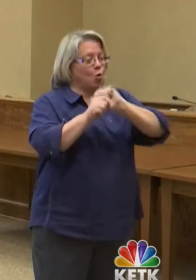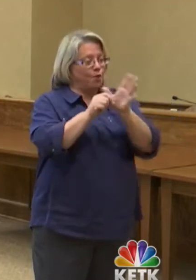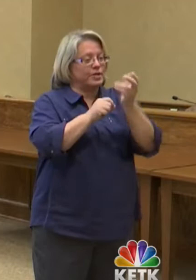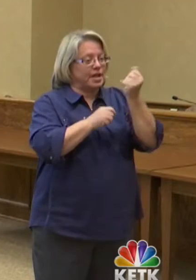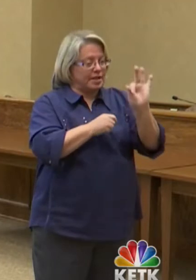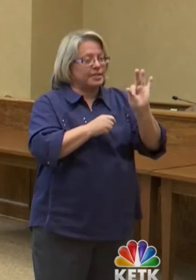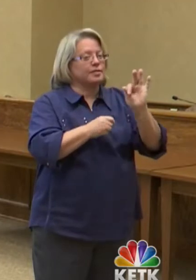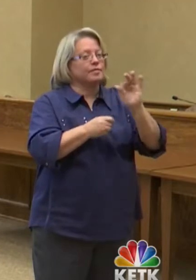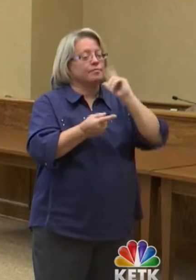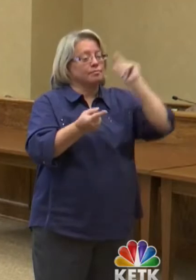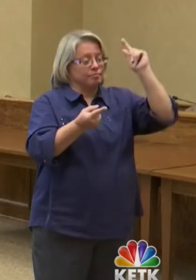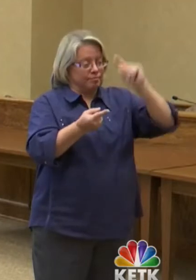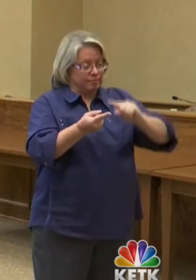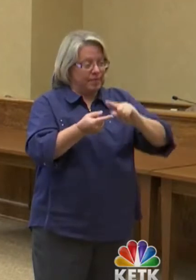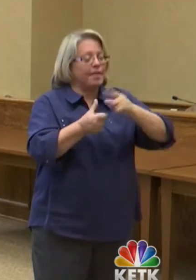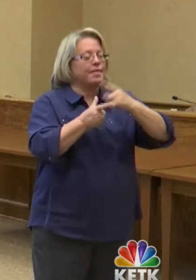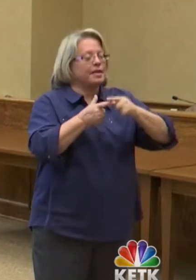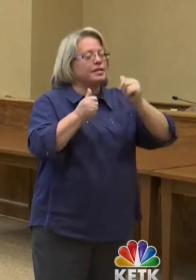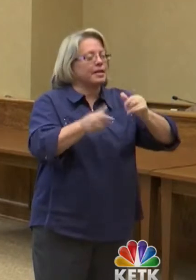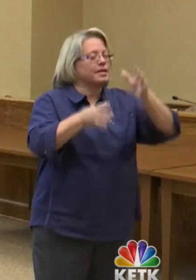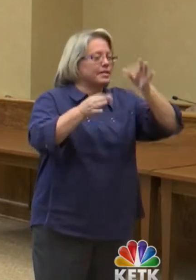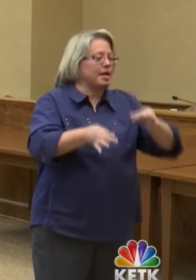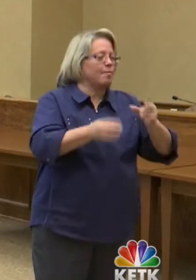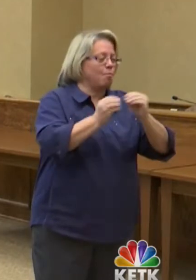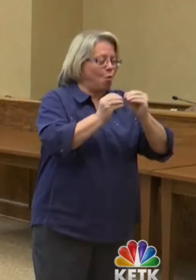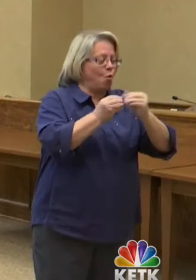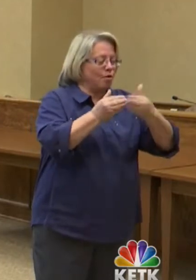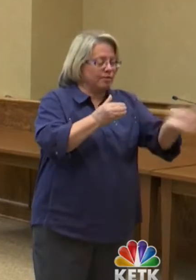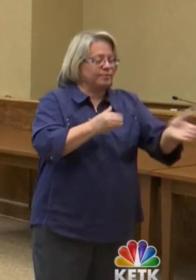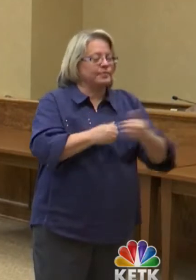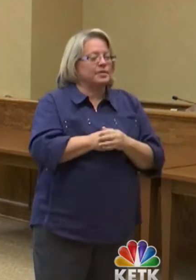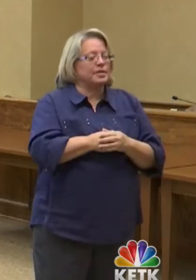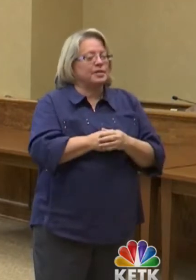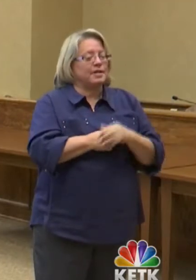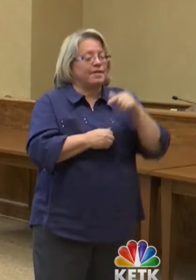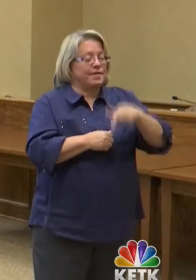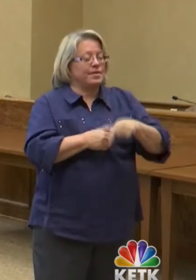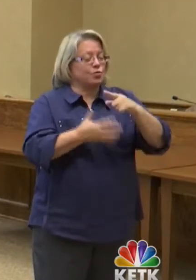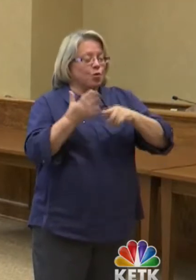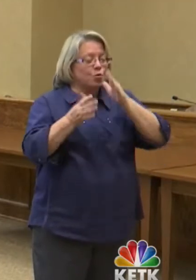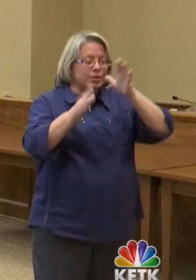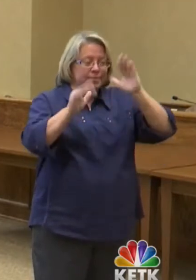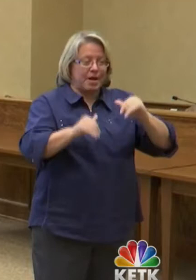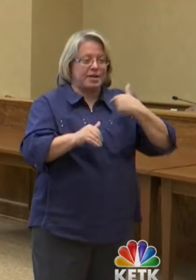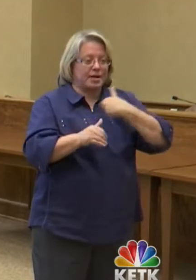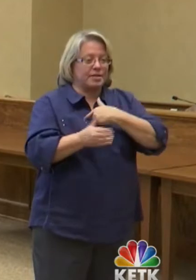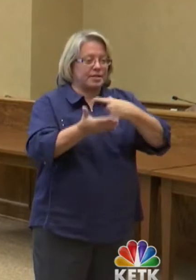FOURTH, IDENTIFY BEST PRACTICES FOR BUSINESSES TO VOLUNTARY ATTACKS. MOVING FORWARD FOR A PERIOD OF TIME. UNTIL WE ARE FURTHER DISTANCE FROM THE EFFECTS OF THE